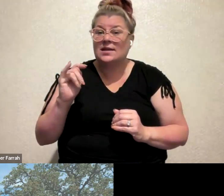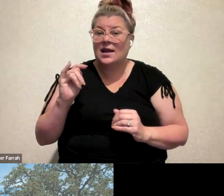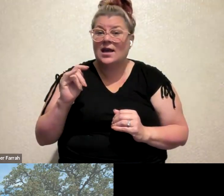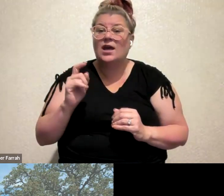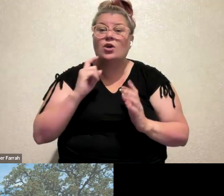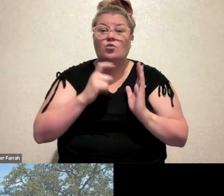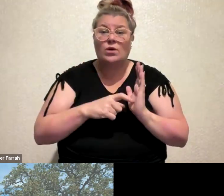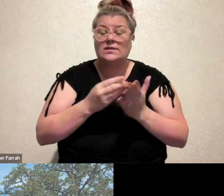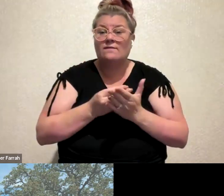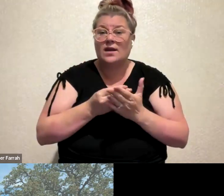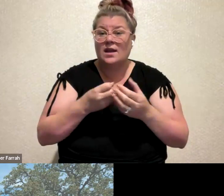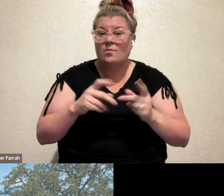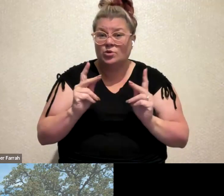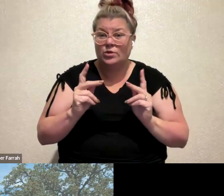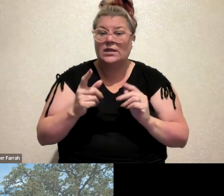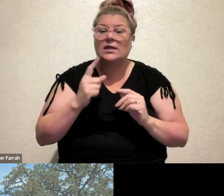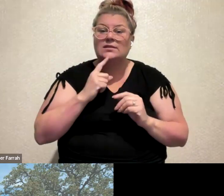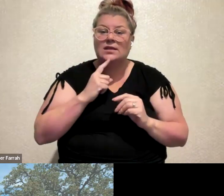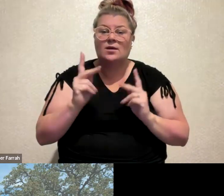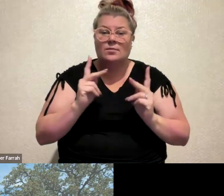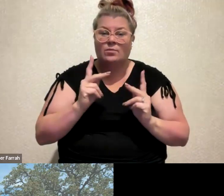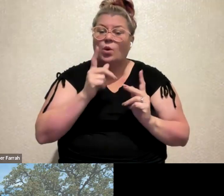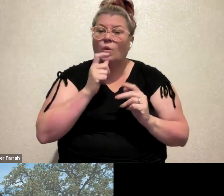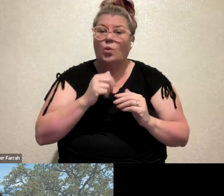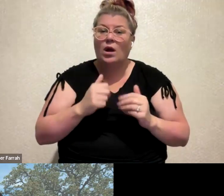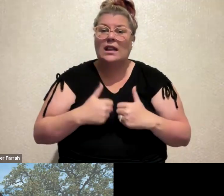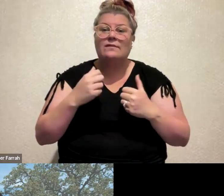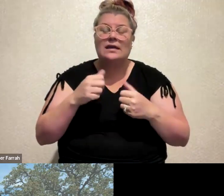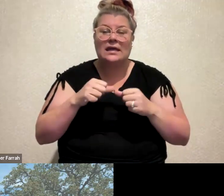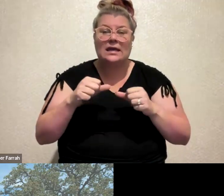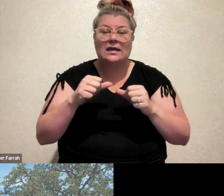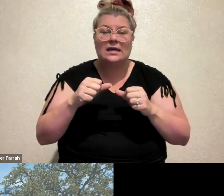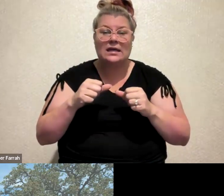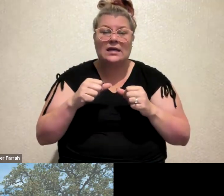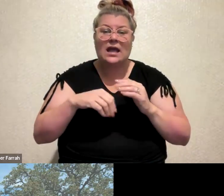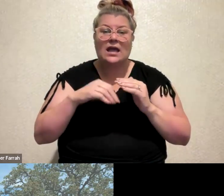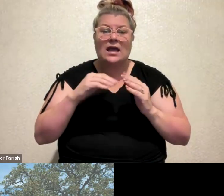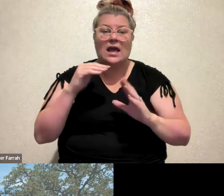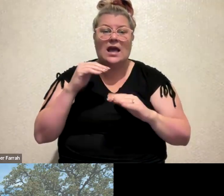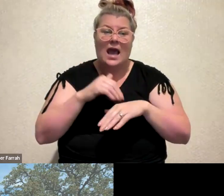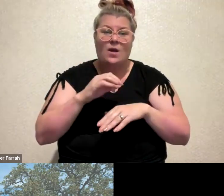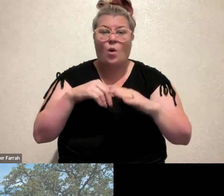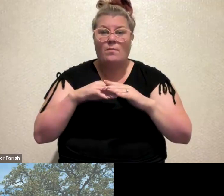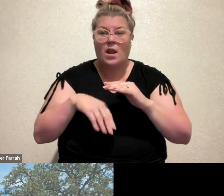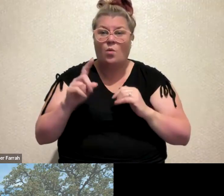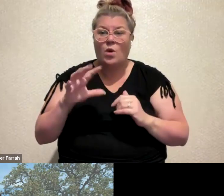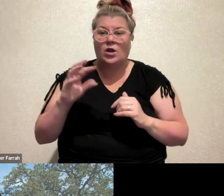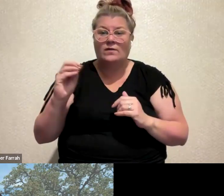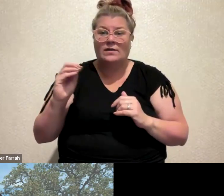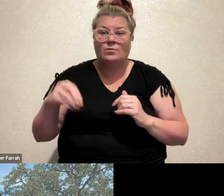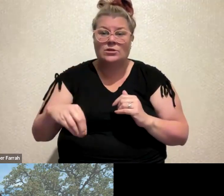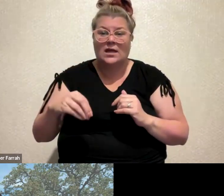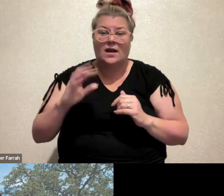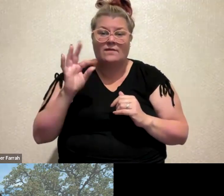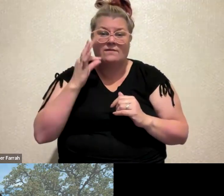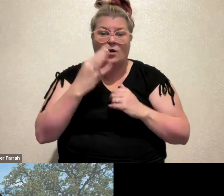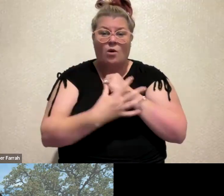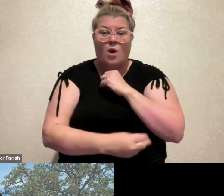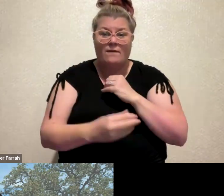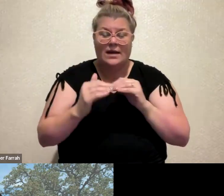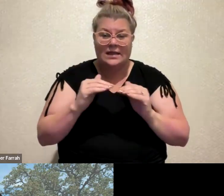are defined as individuals living in residences at or below 150% of the Federal poverty level. And so